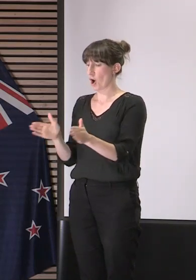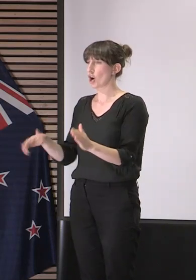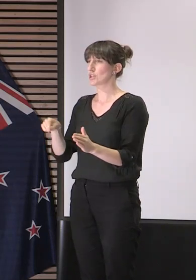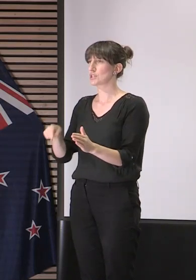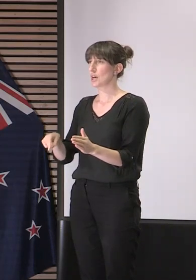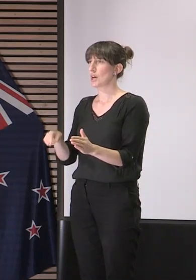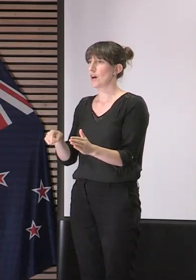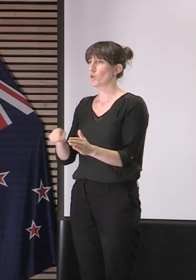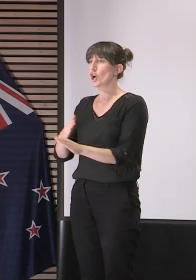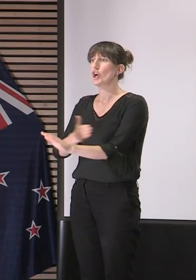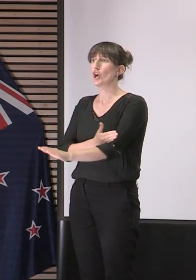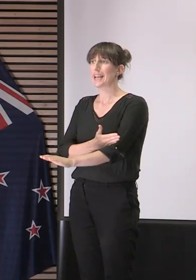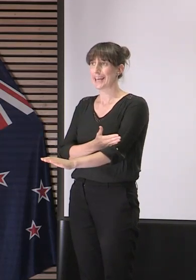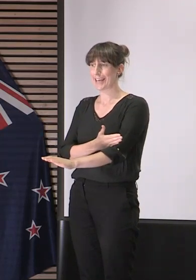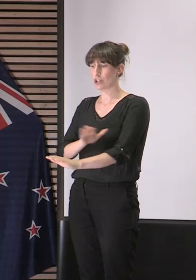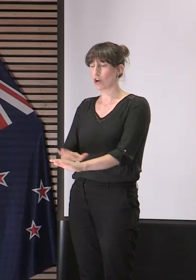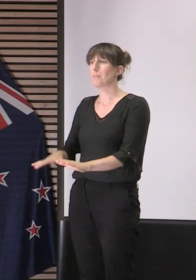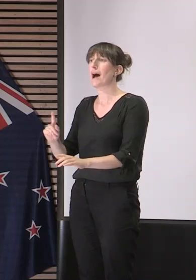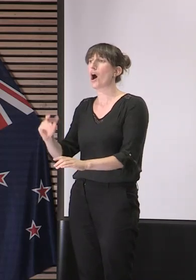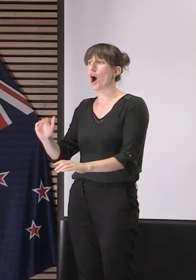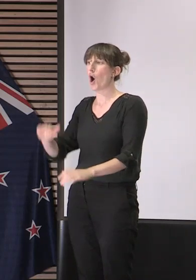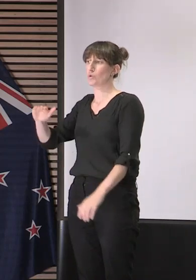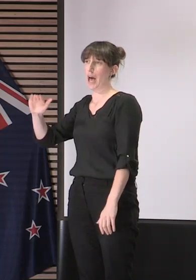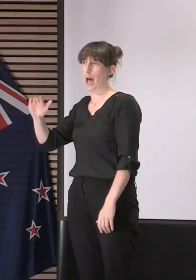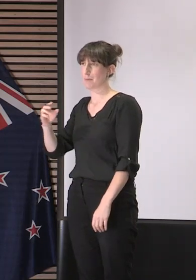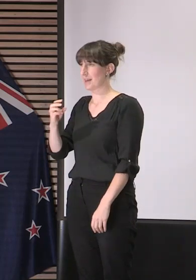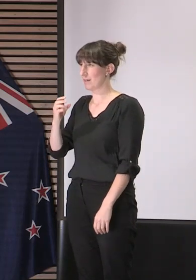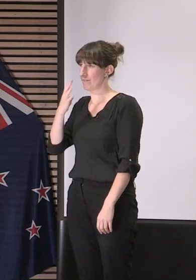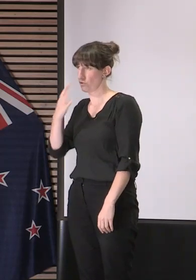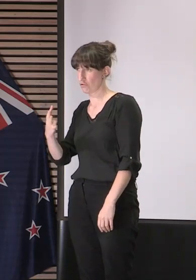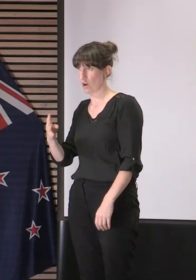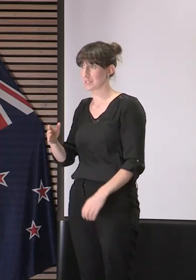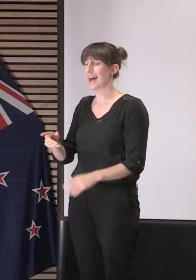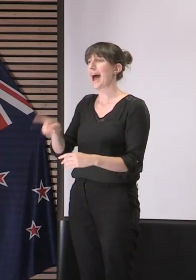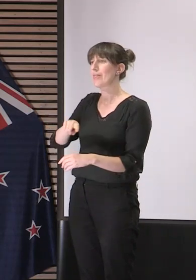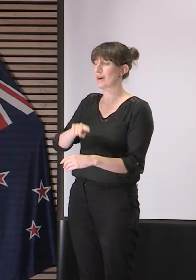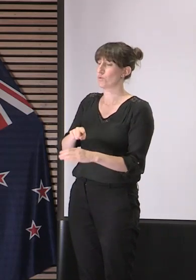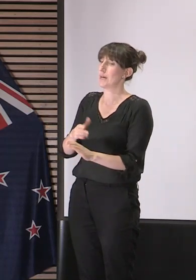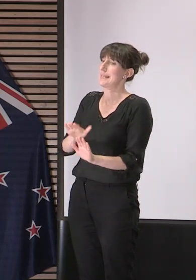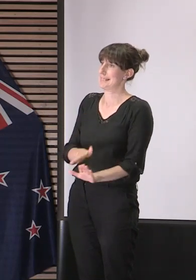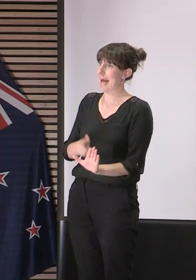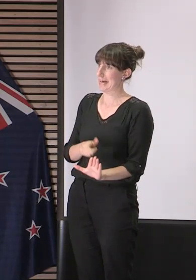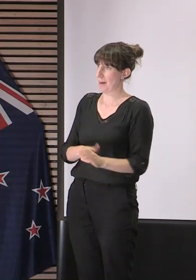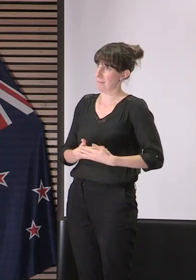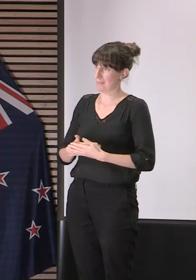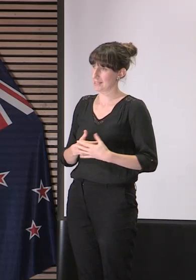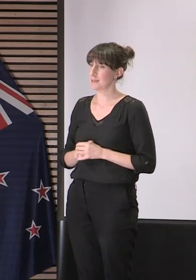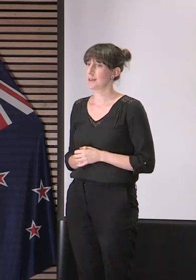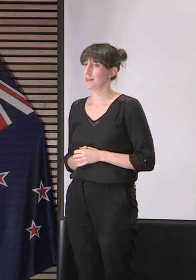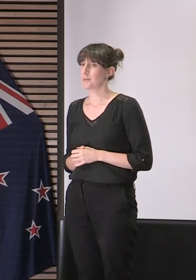may get. I have one for - that's for the older age group in the early learning bracket.